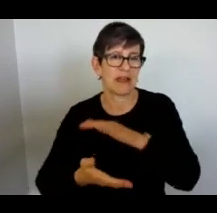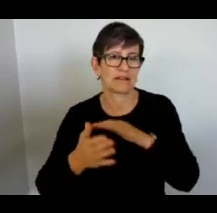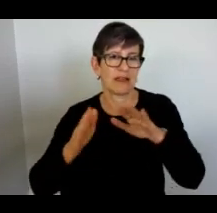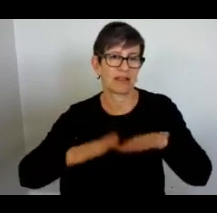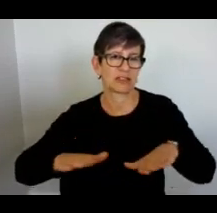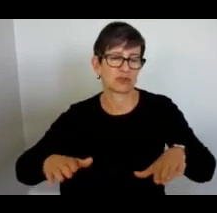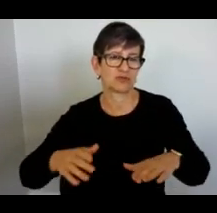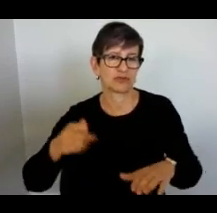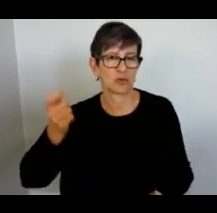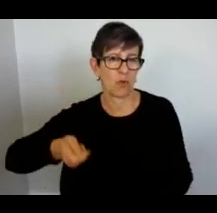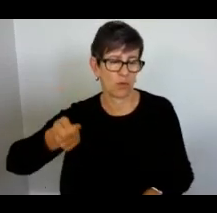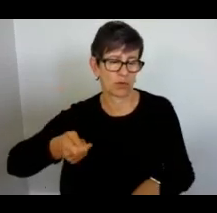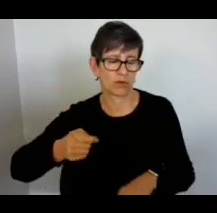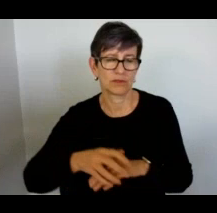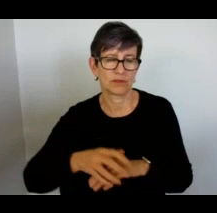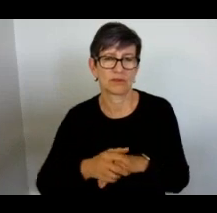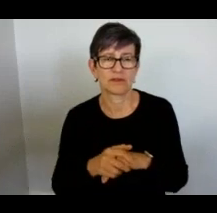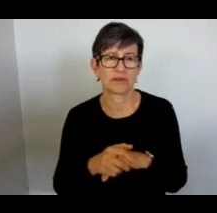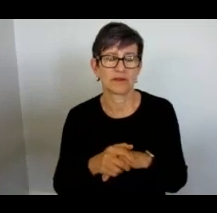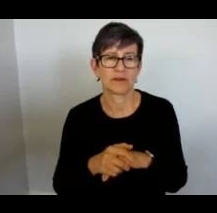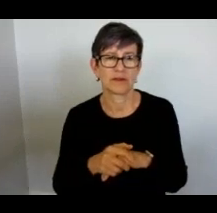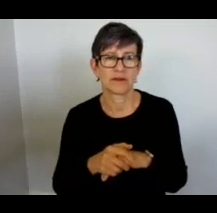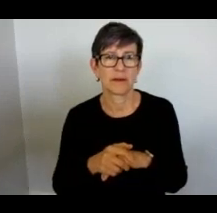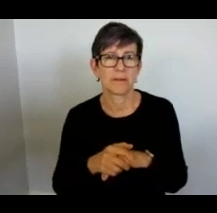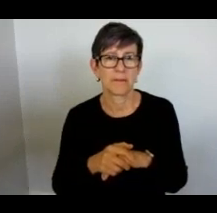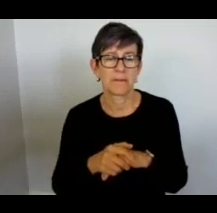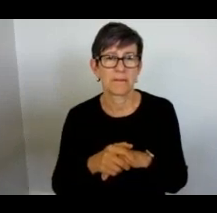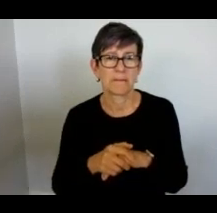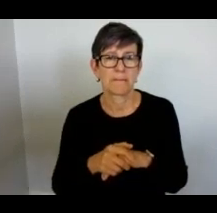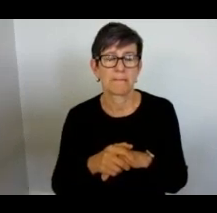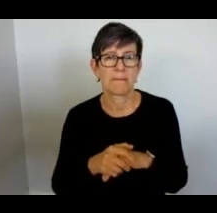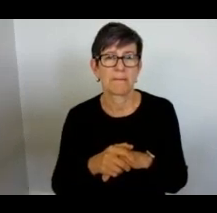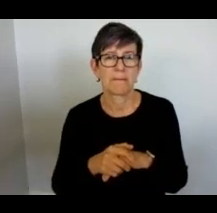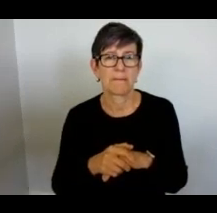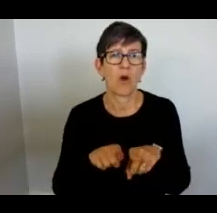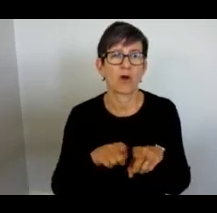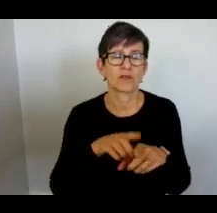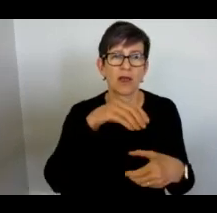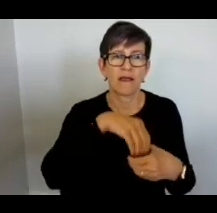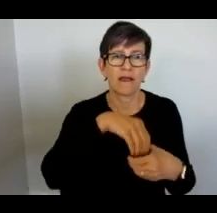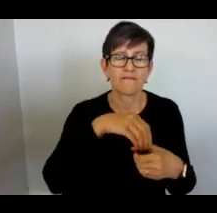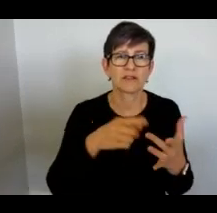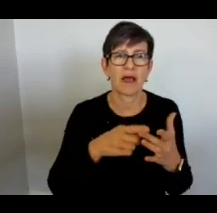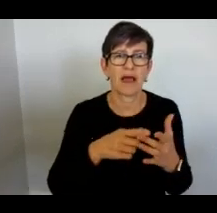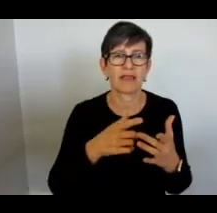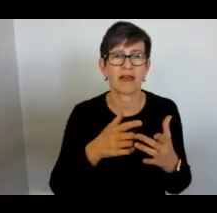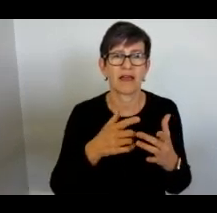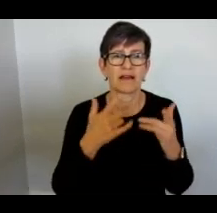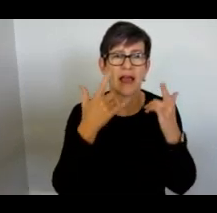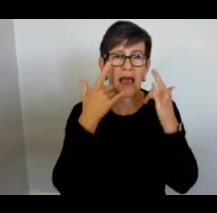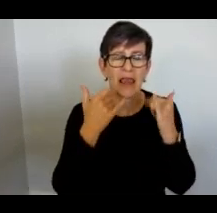There is some work in relation to other areas including legal proceedings under the Adoptions